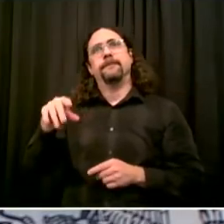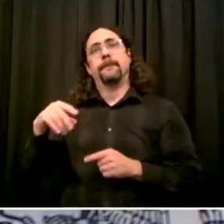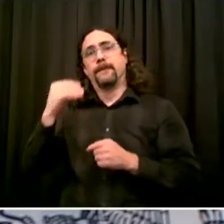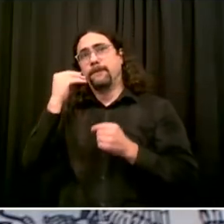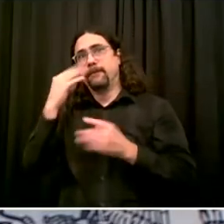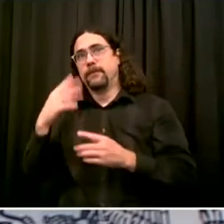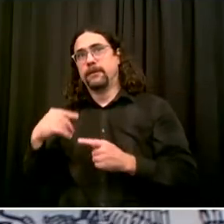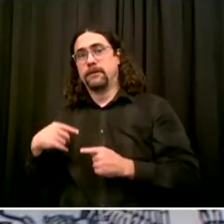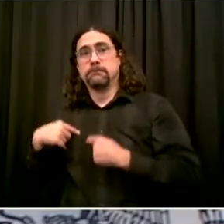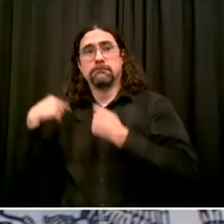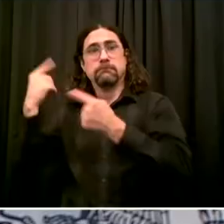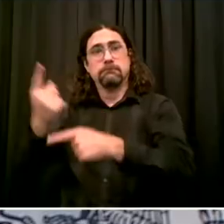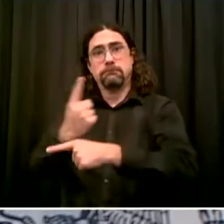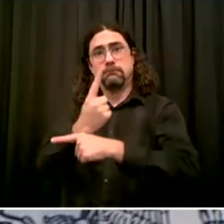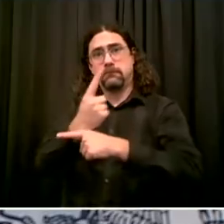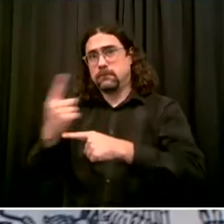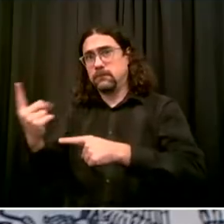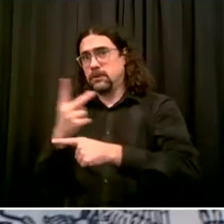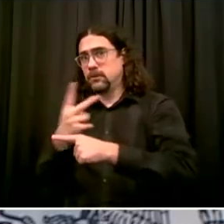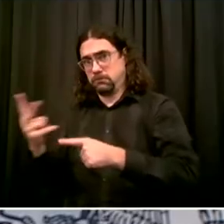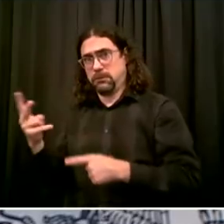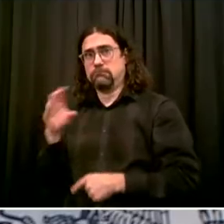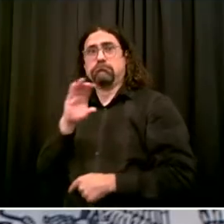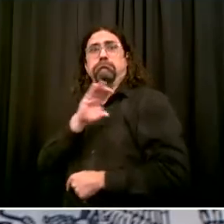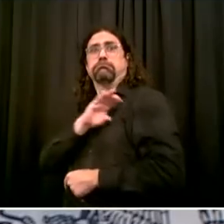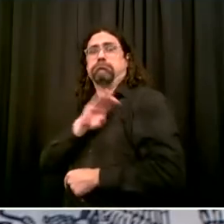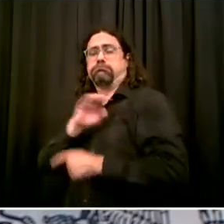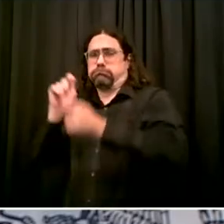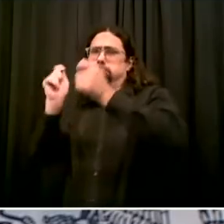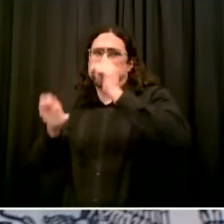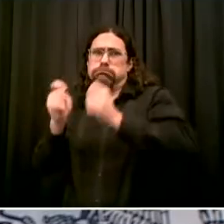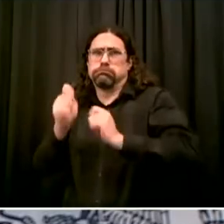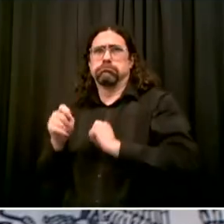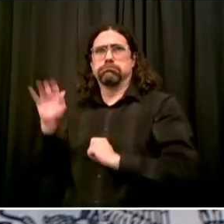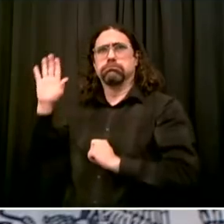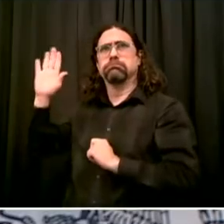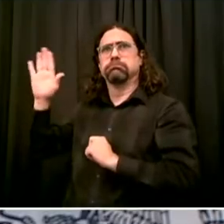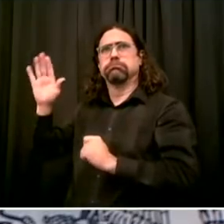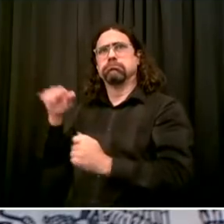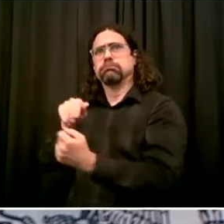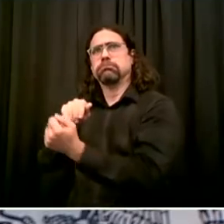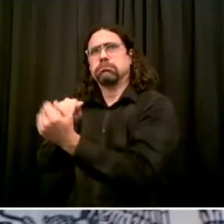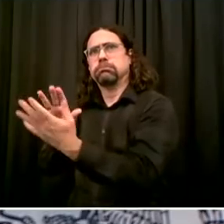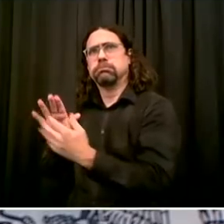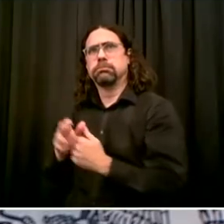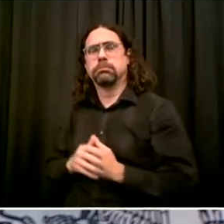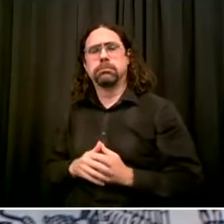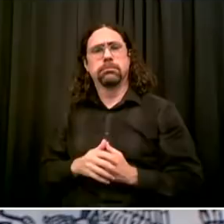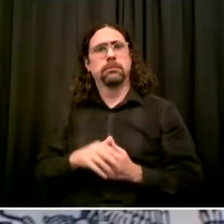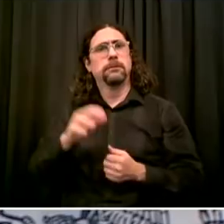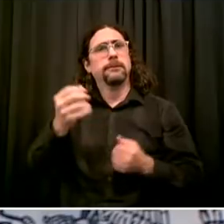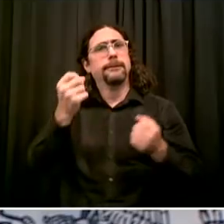PUT IN PLACE. THAT IS HAPPENING ALL